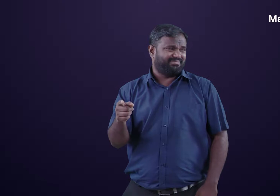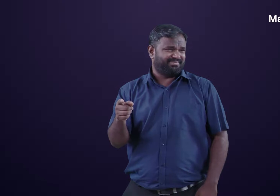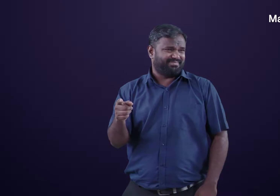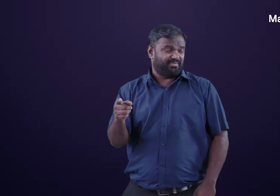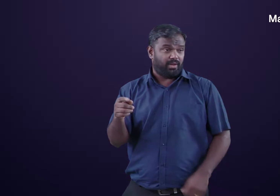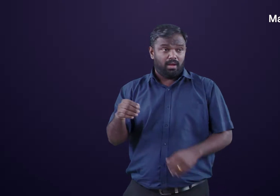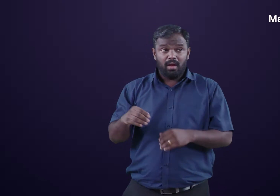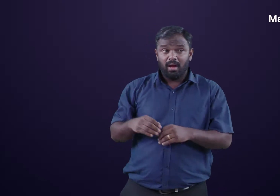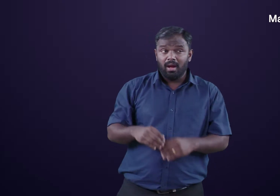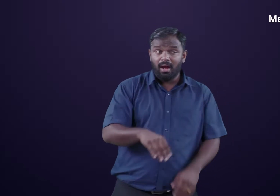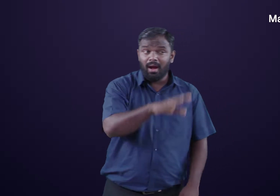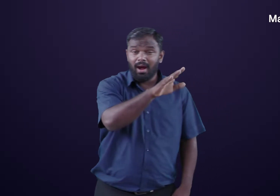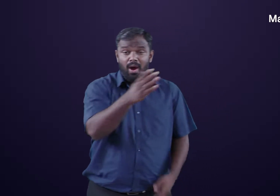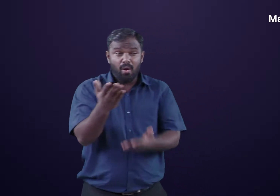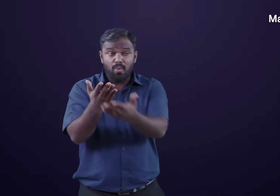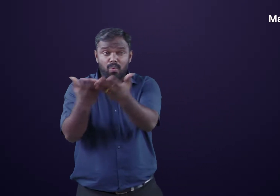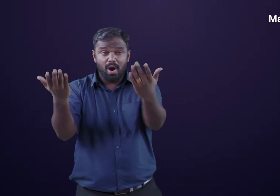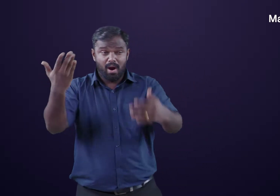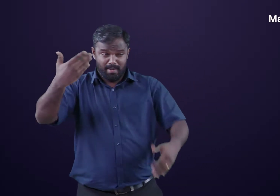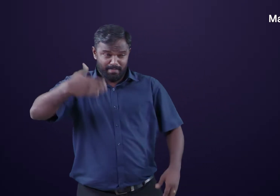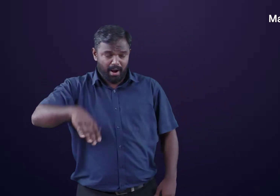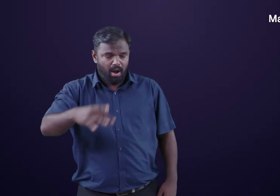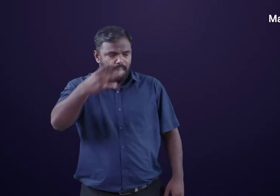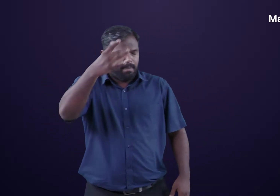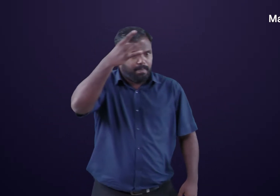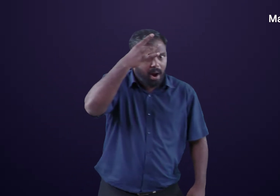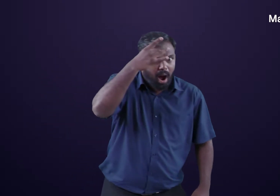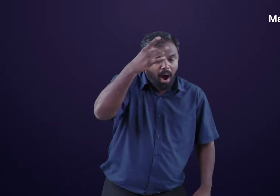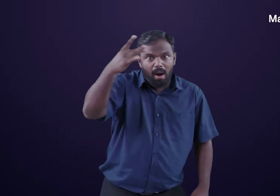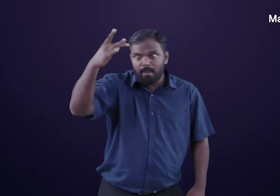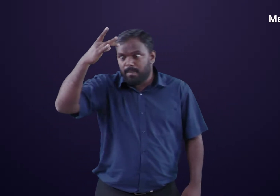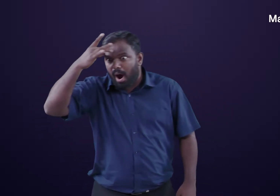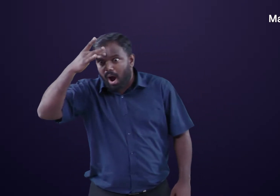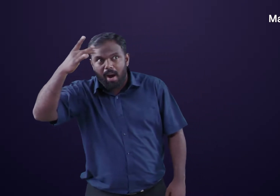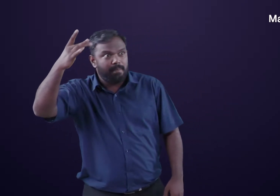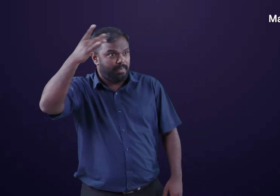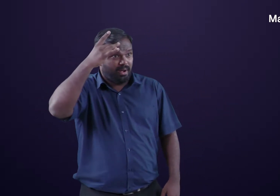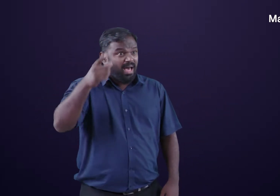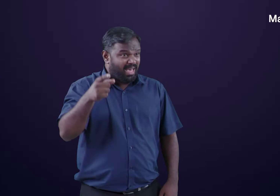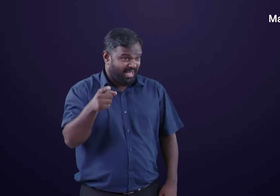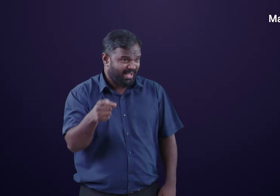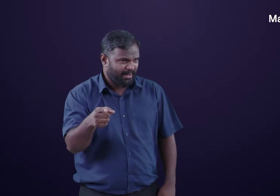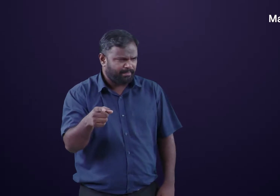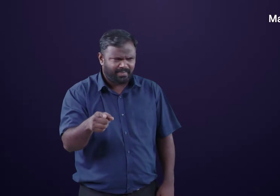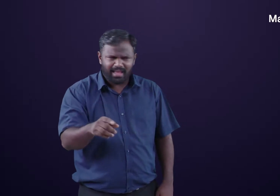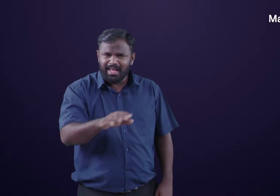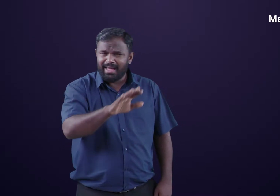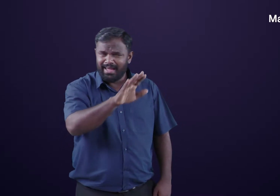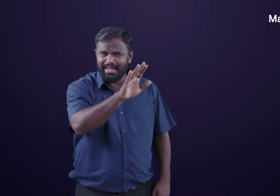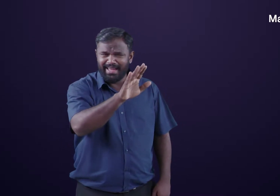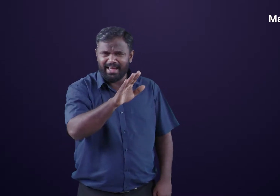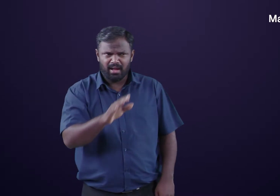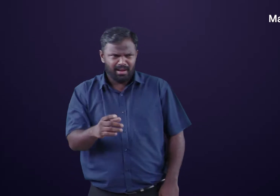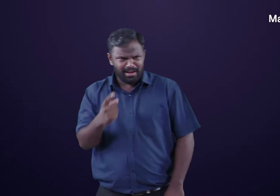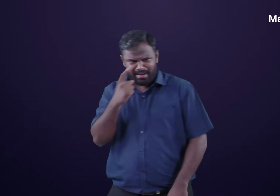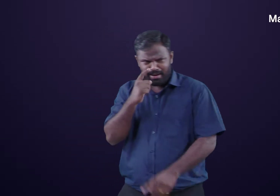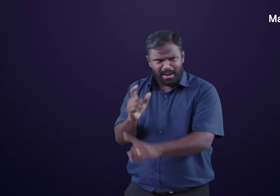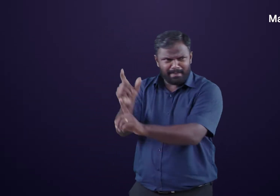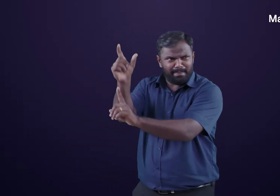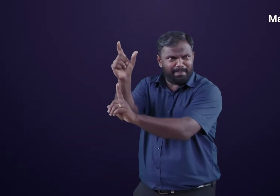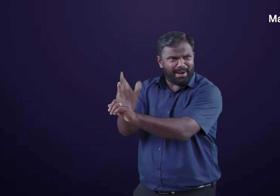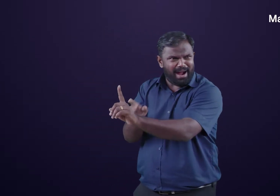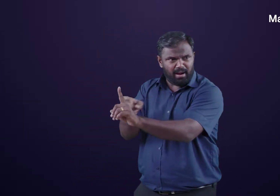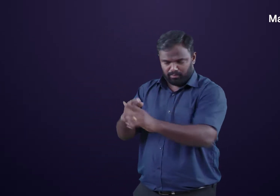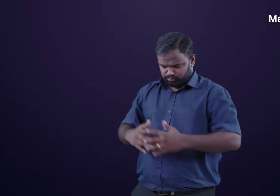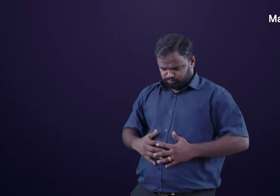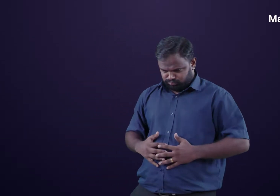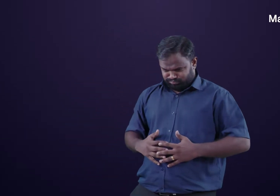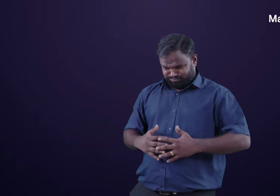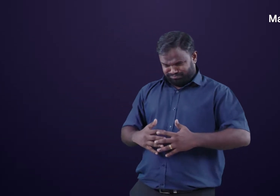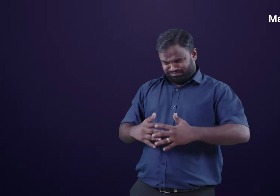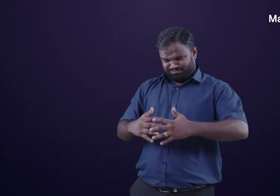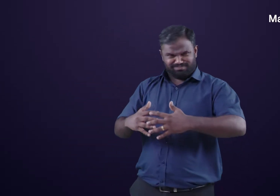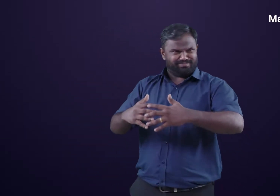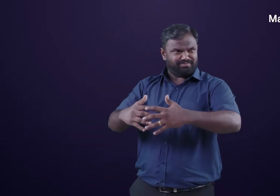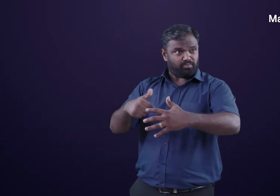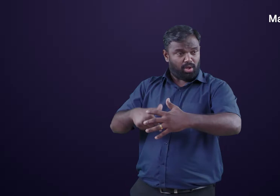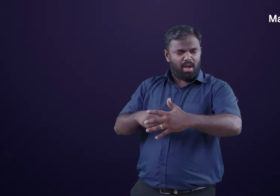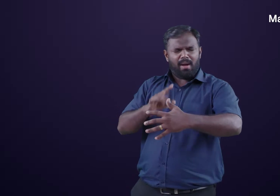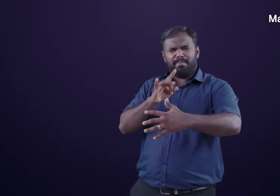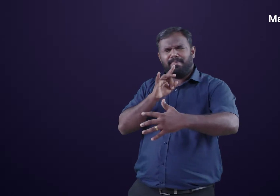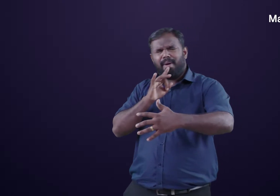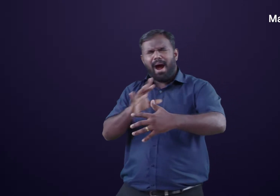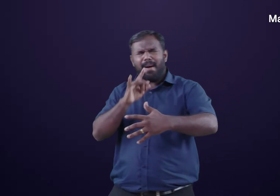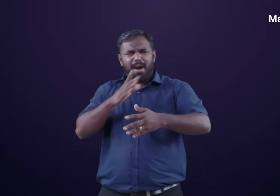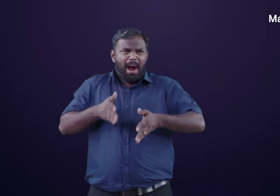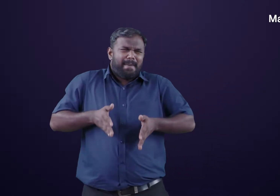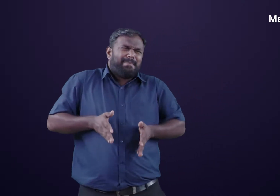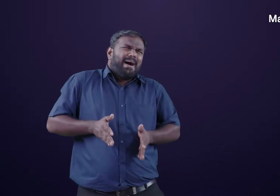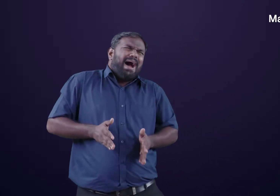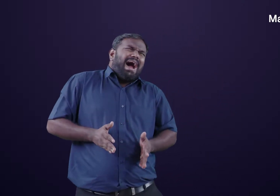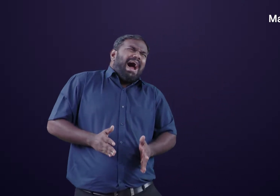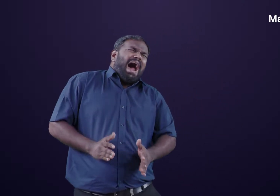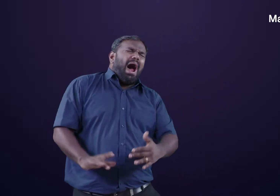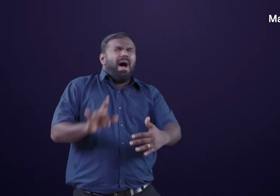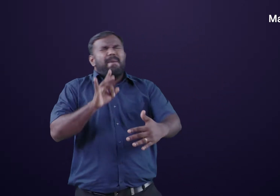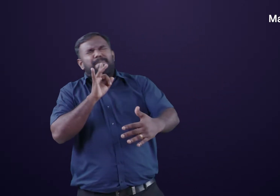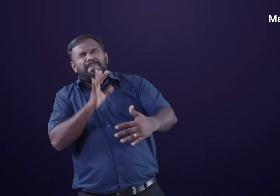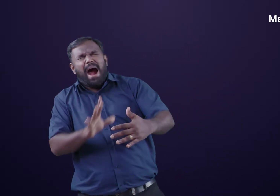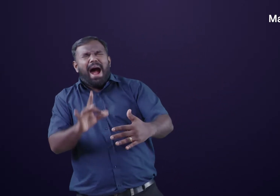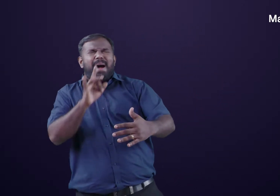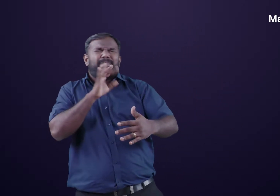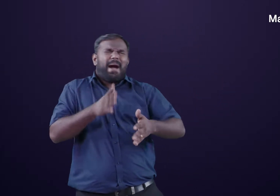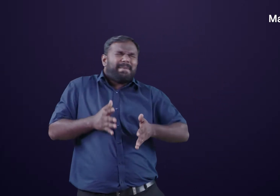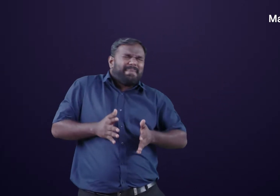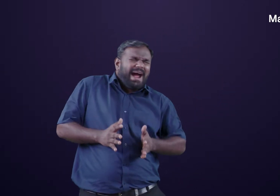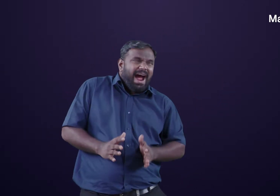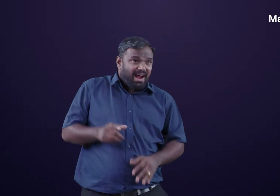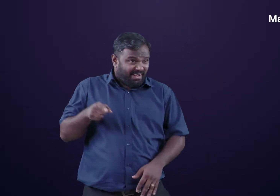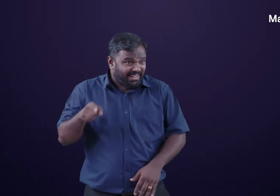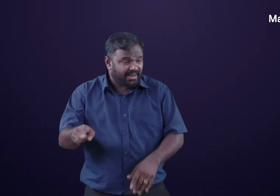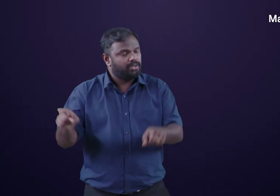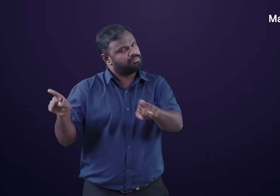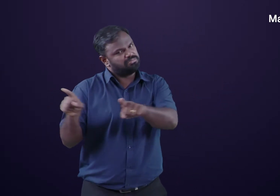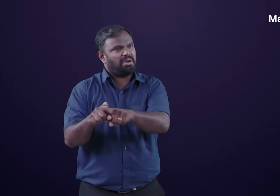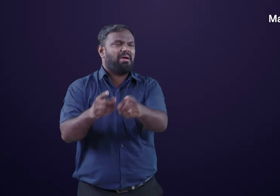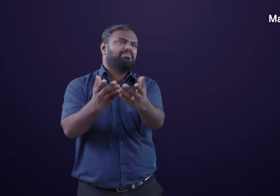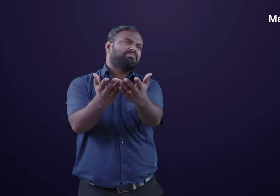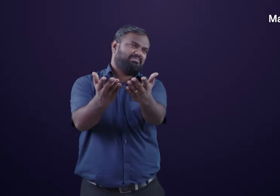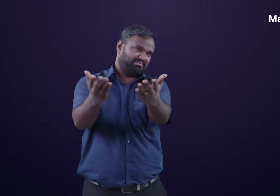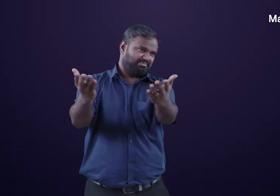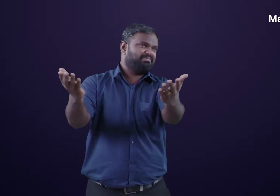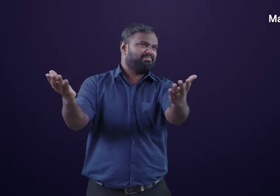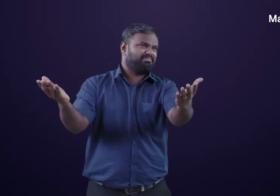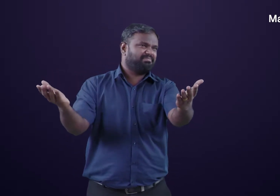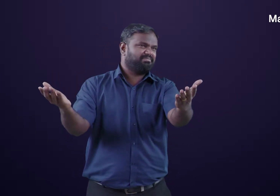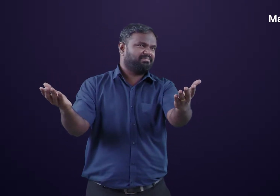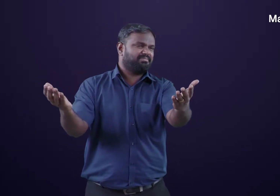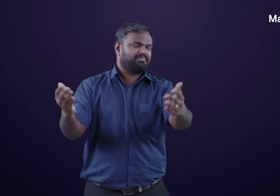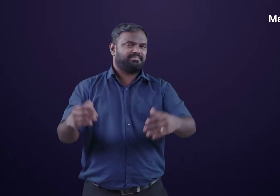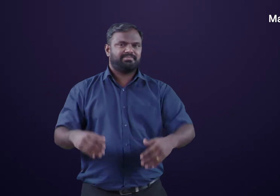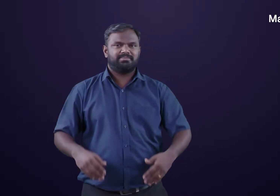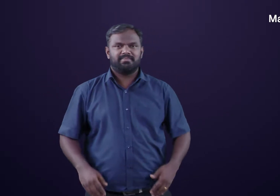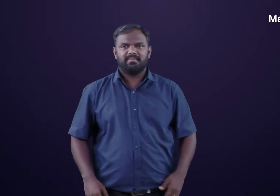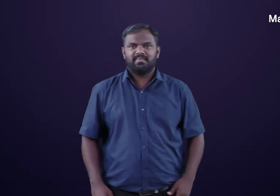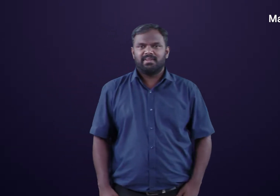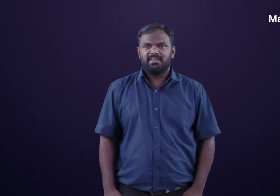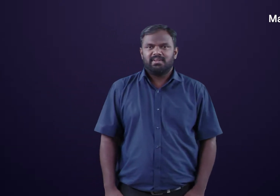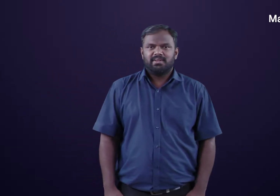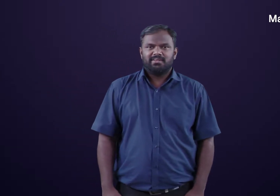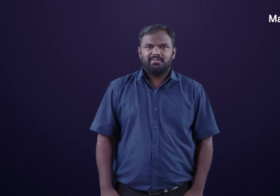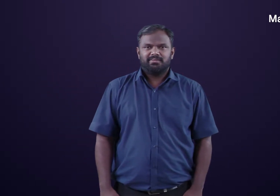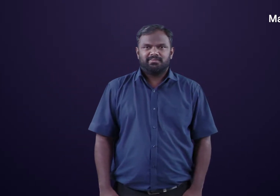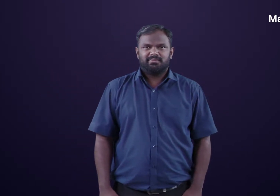These things are only the beginning of troubles, like the first pains of a woman giving birth.